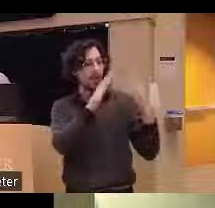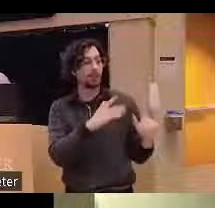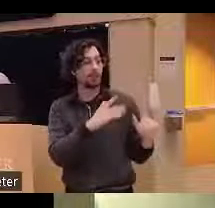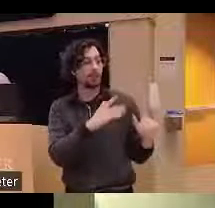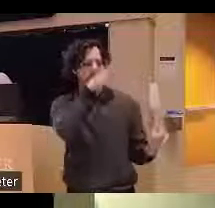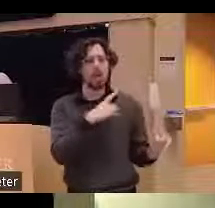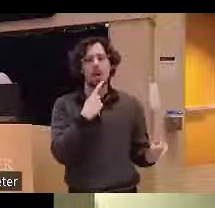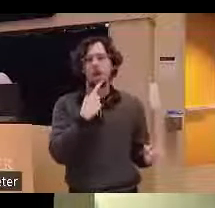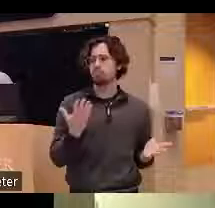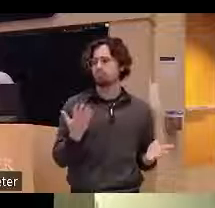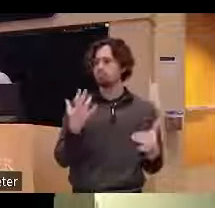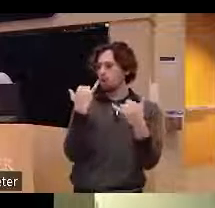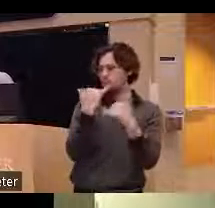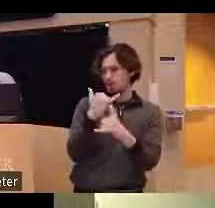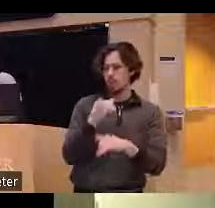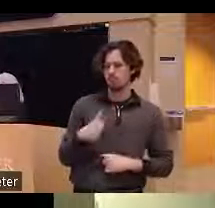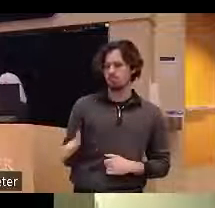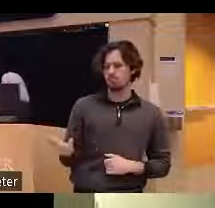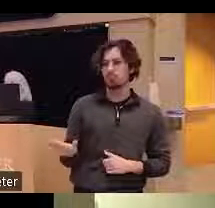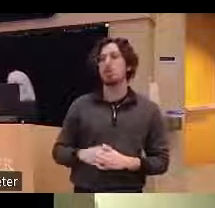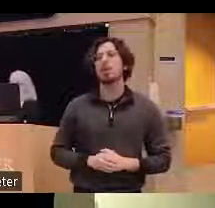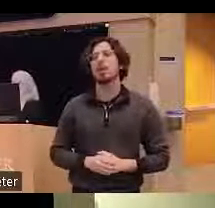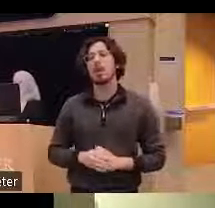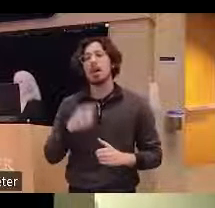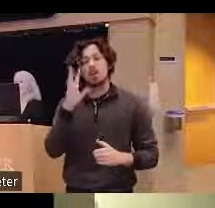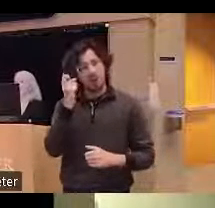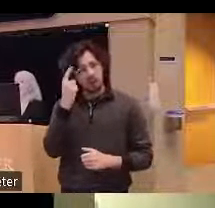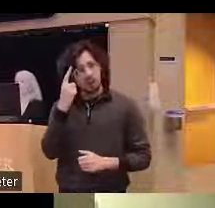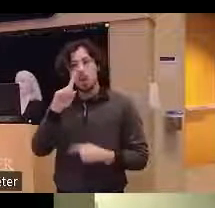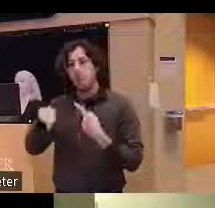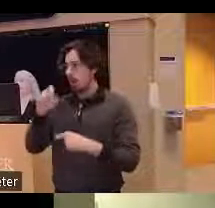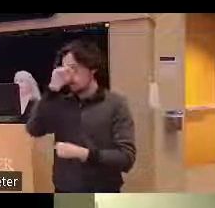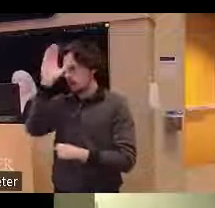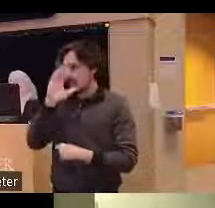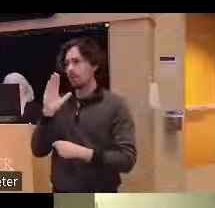that's ridiculous now mind you they hadn't said that's ridiculous when schizophrenogenic mothers